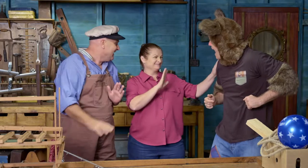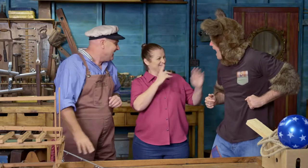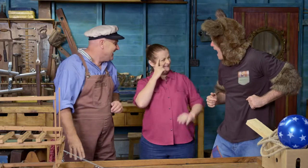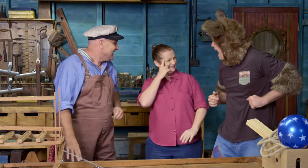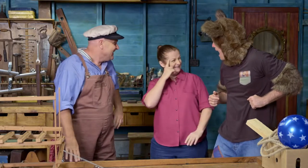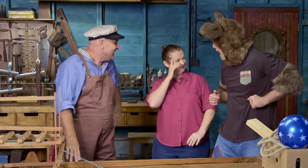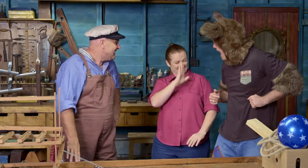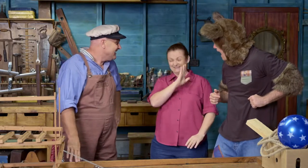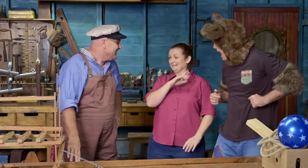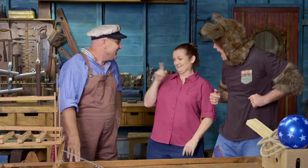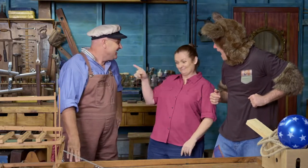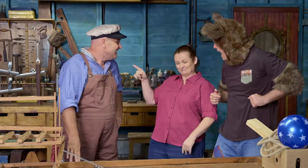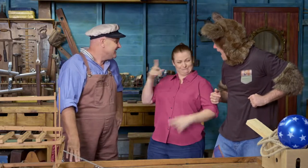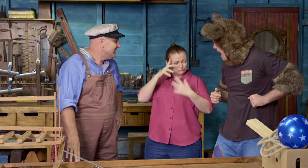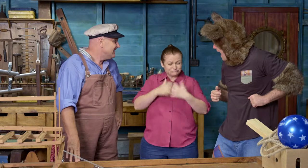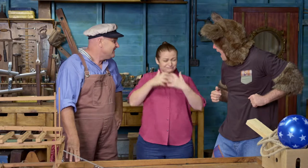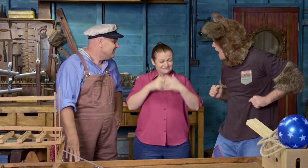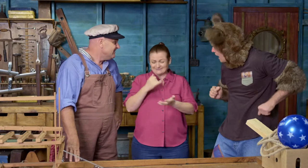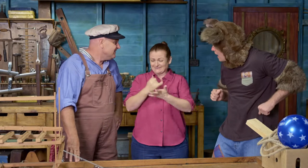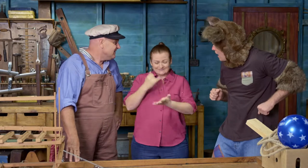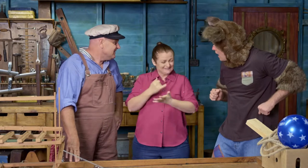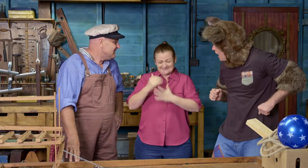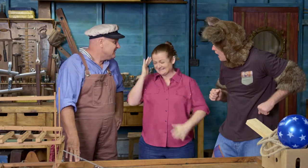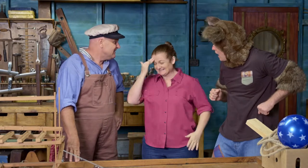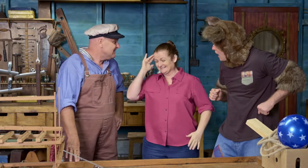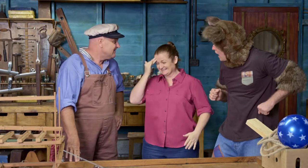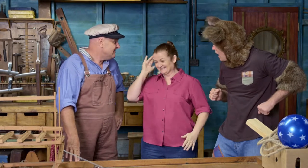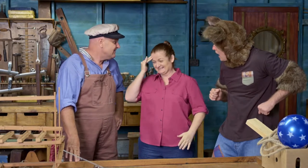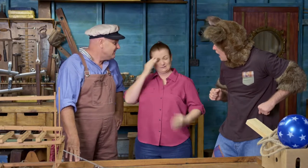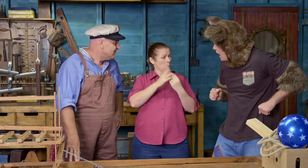Possum, do you think Skip would feel that he had solved the problem